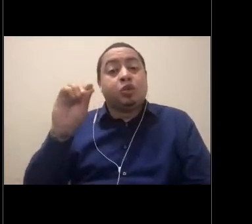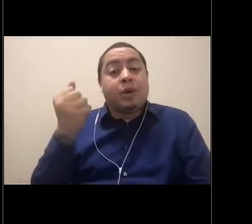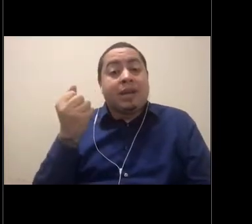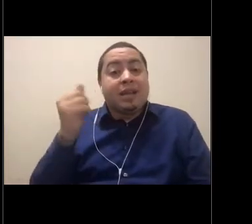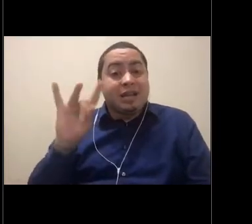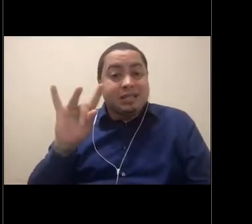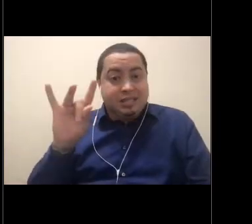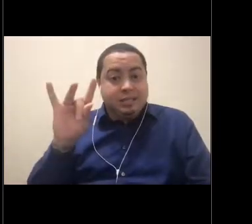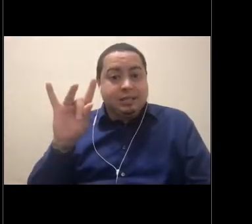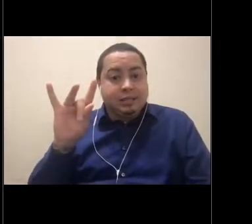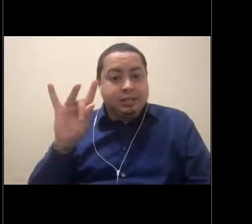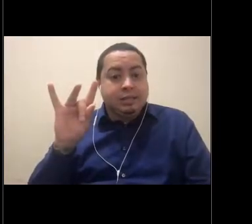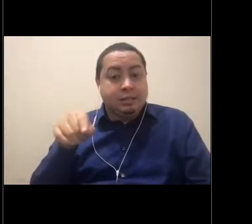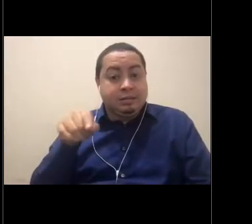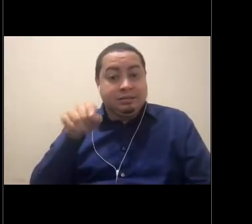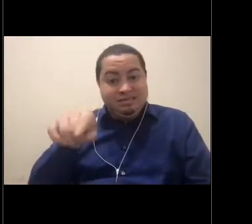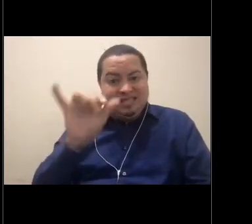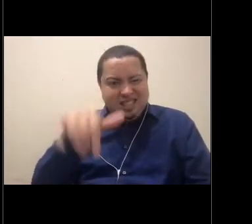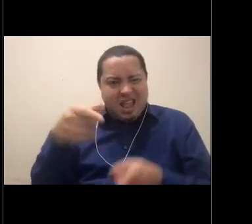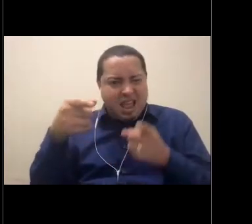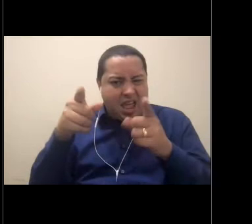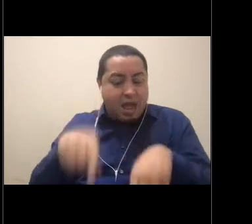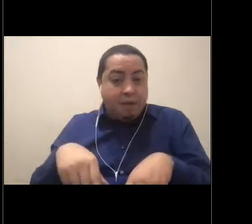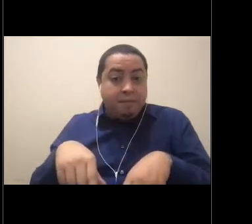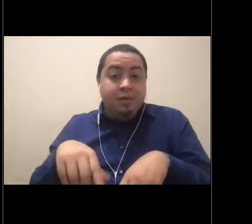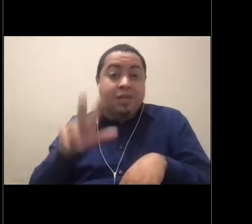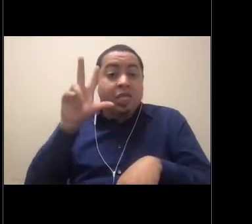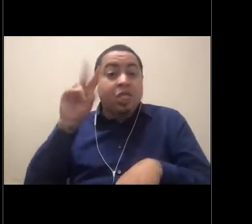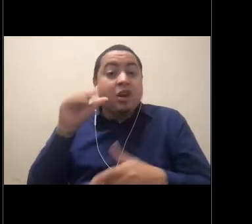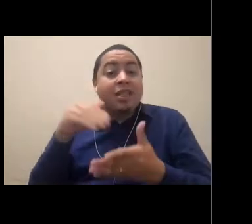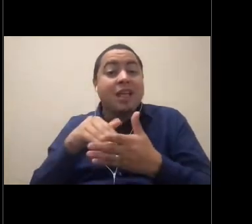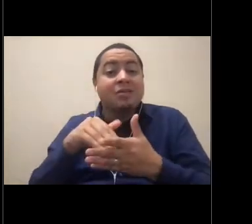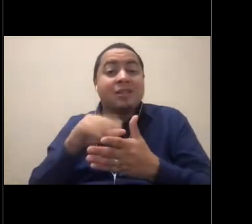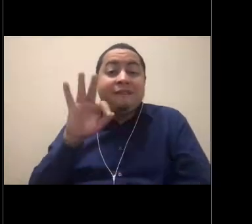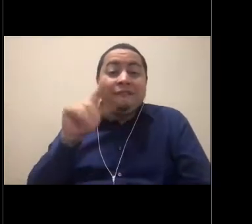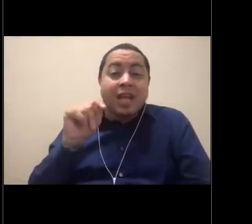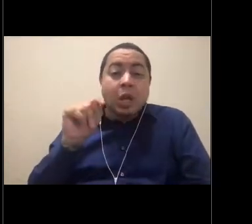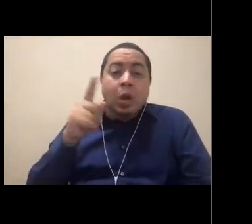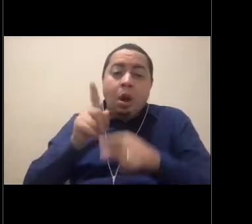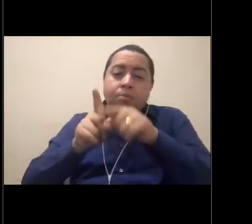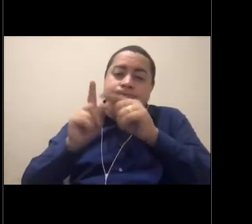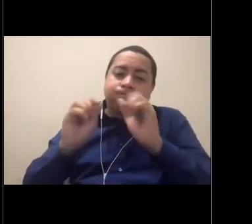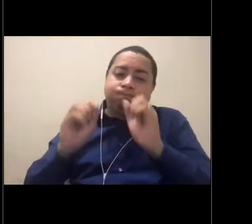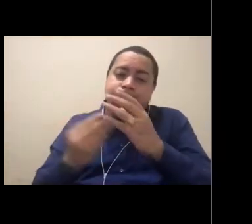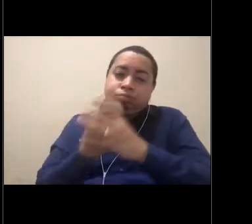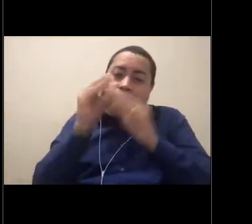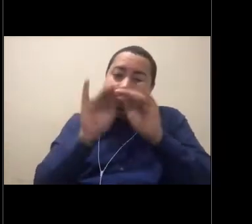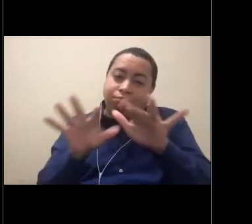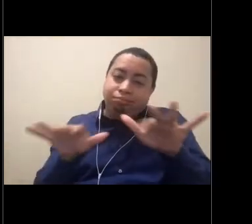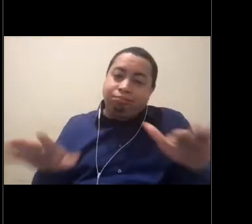that sent an ash column, 30,000 feet above sea level, and so we jumped into action.